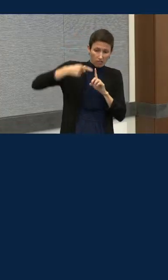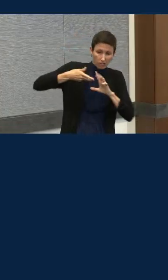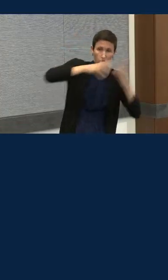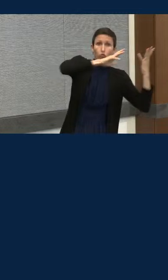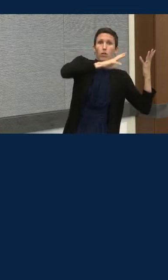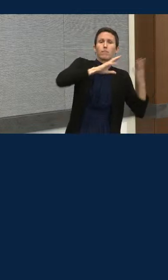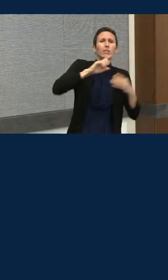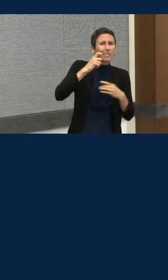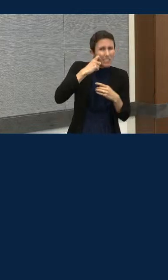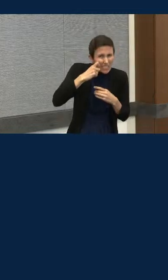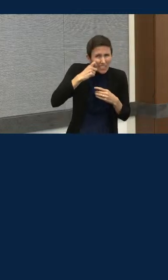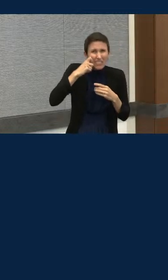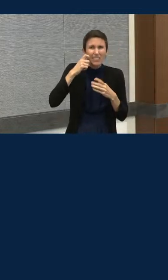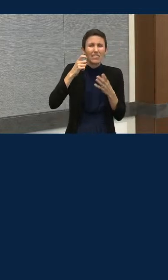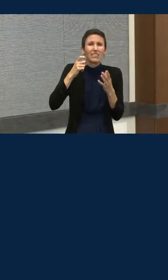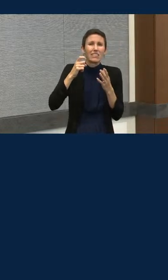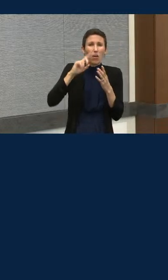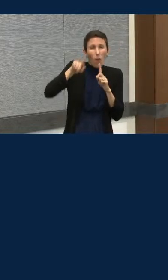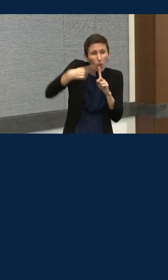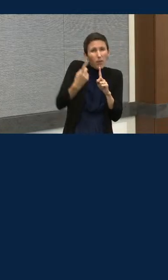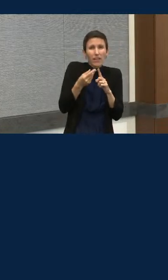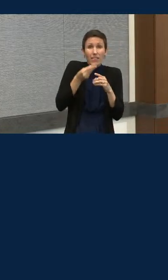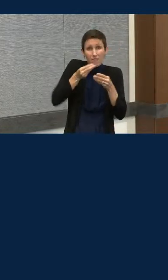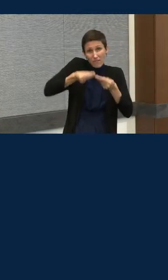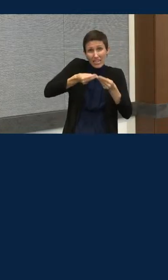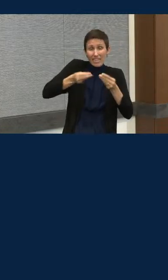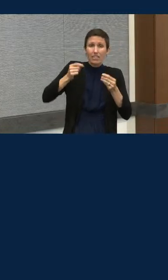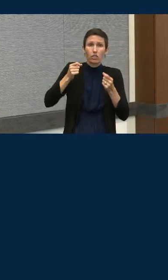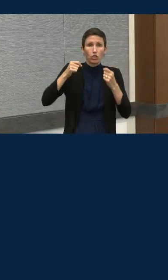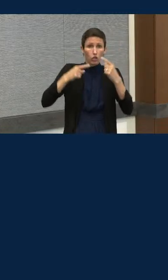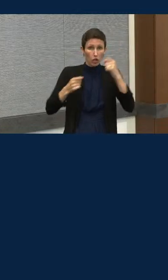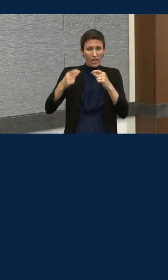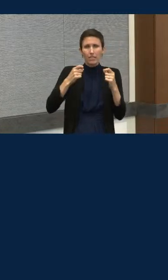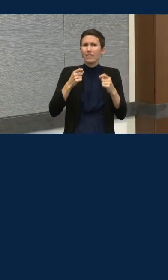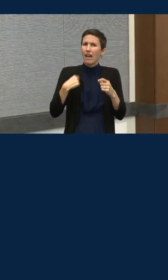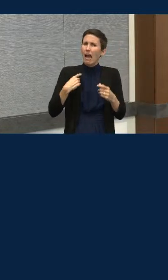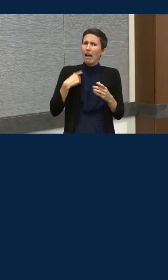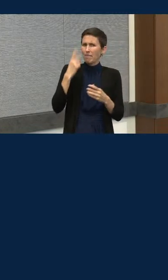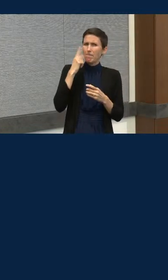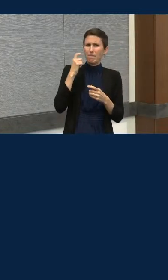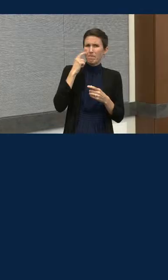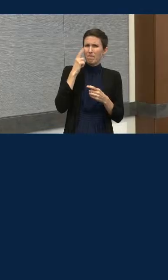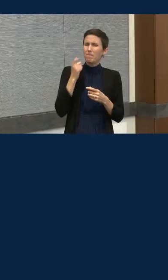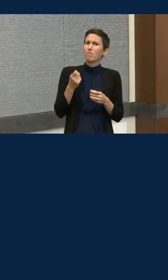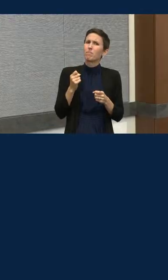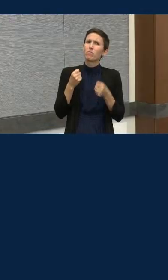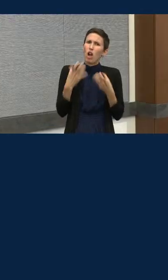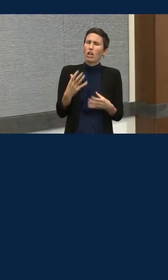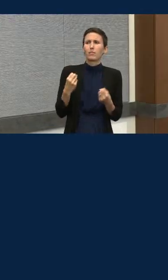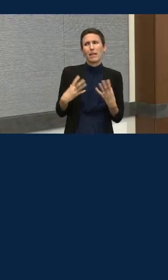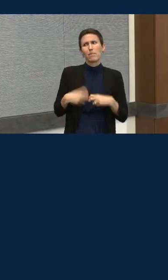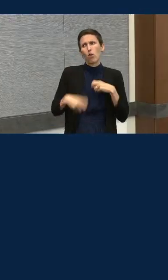probably problematic. .